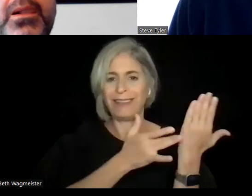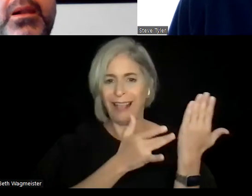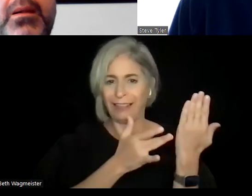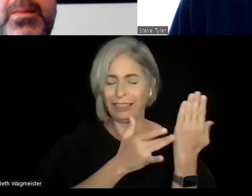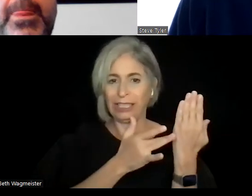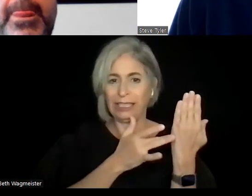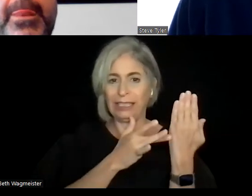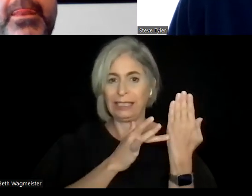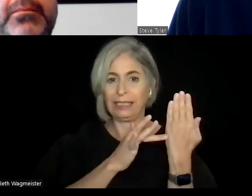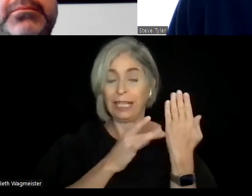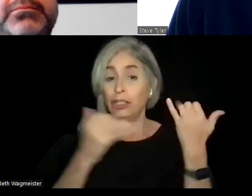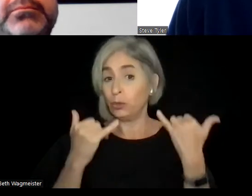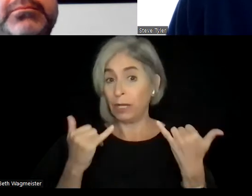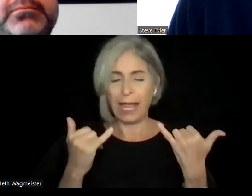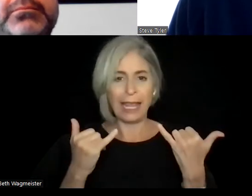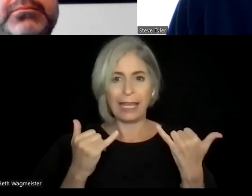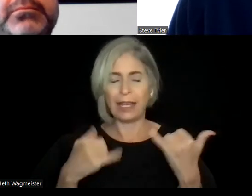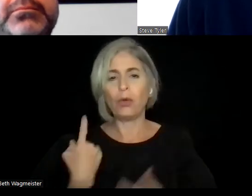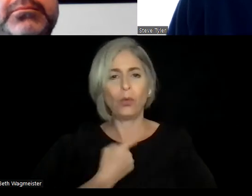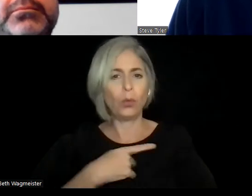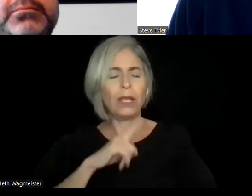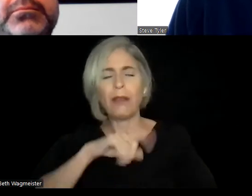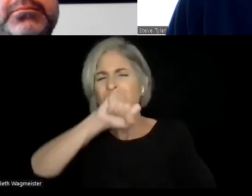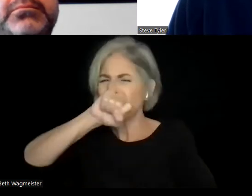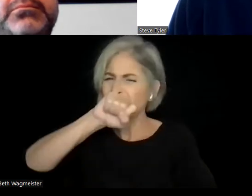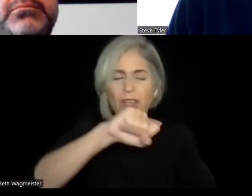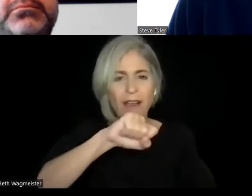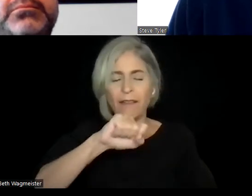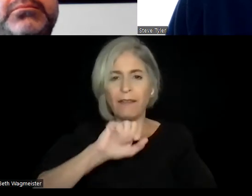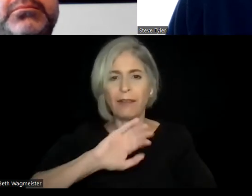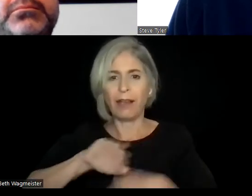s and from previous engagement